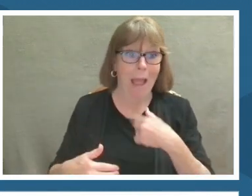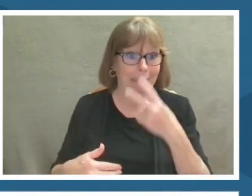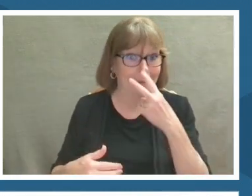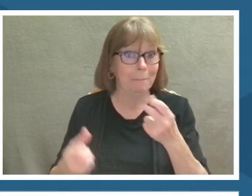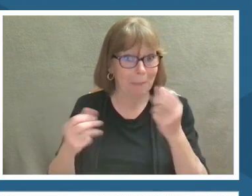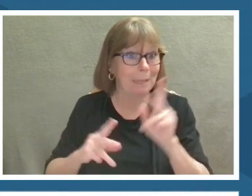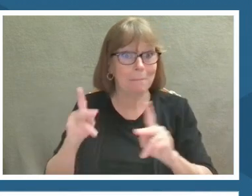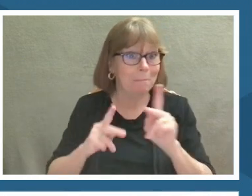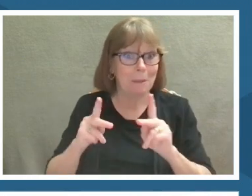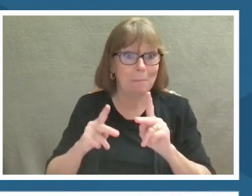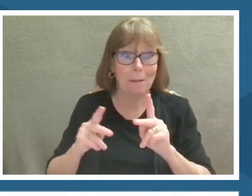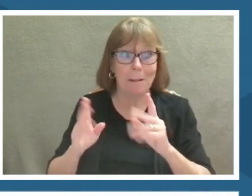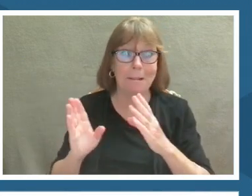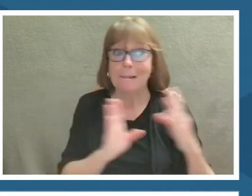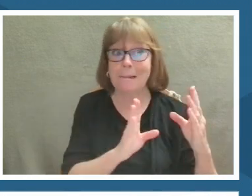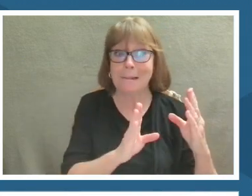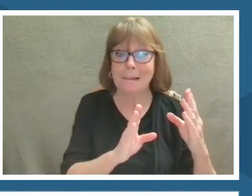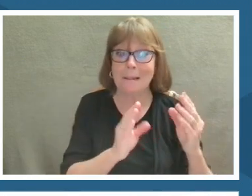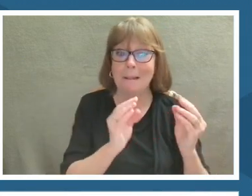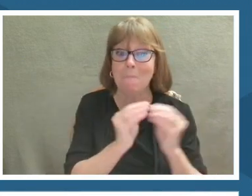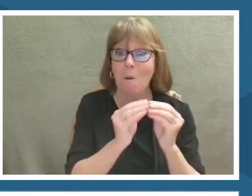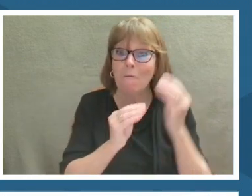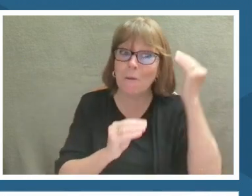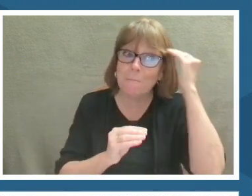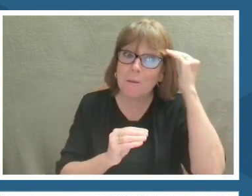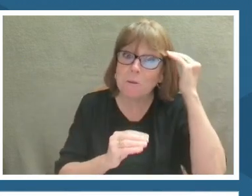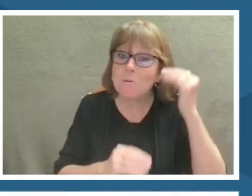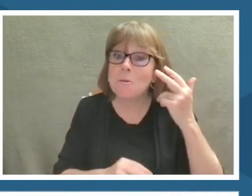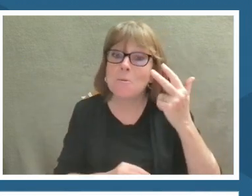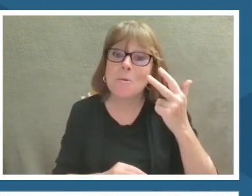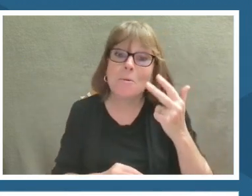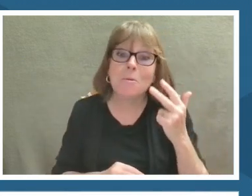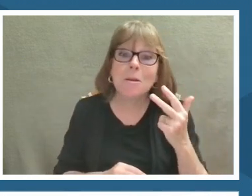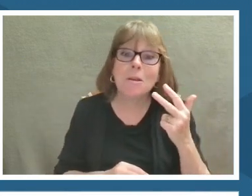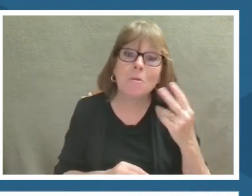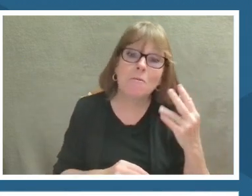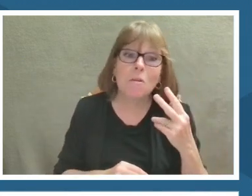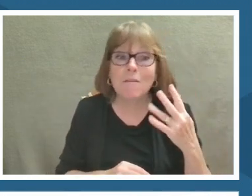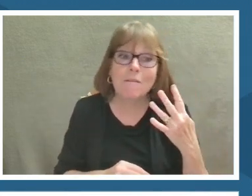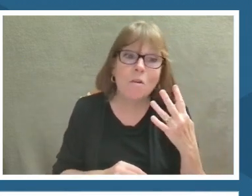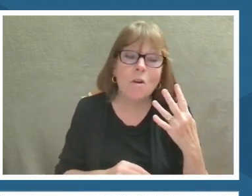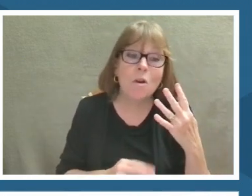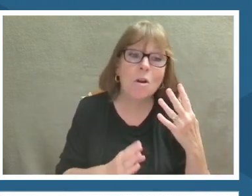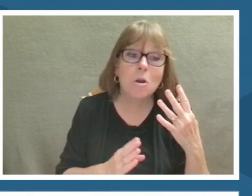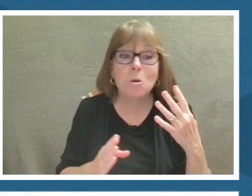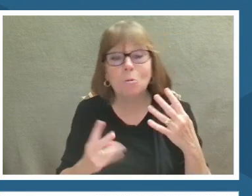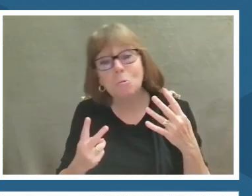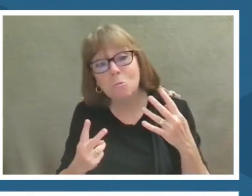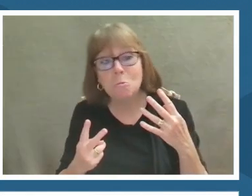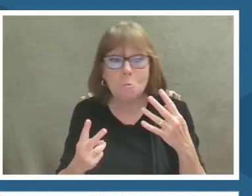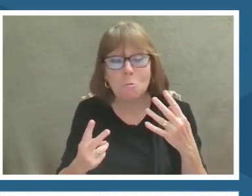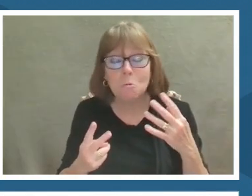um i'm seeing mostly threes a few fours and a few twos so